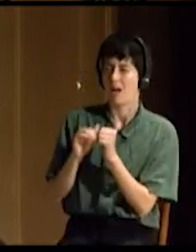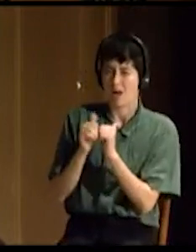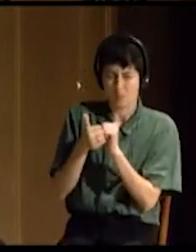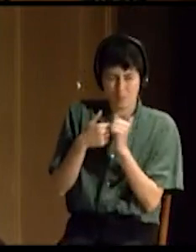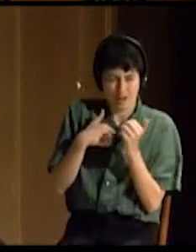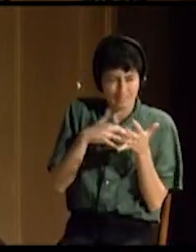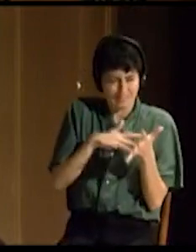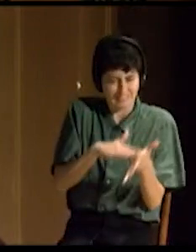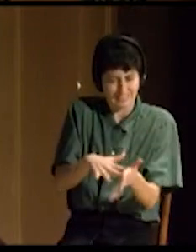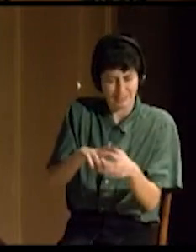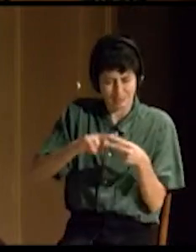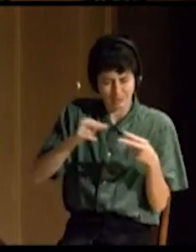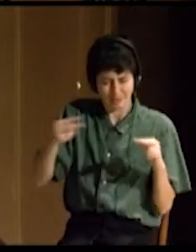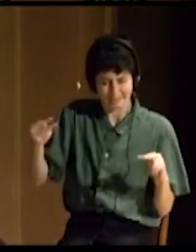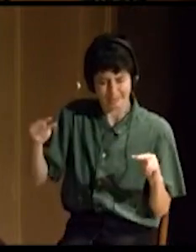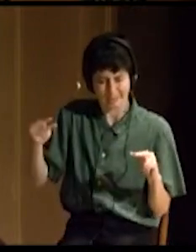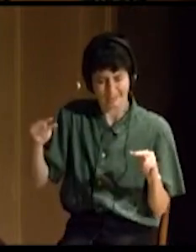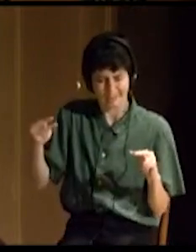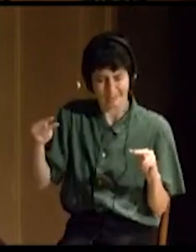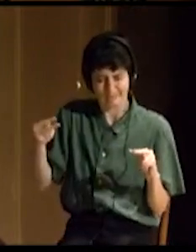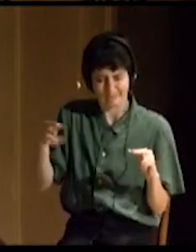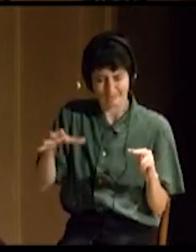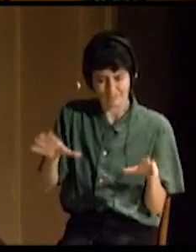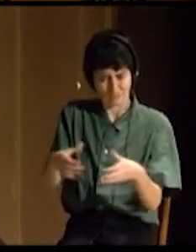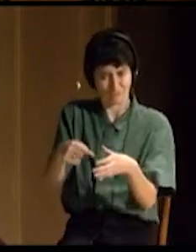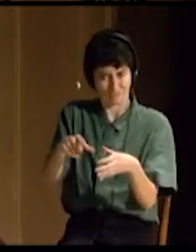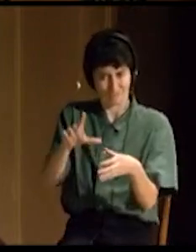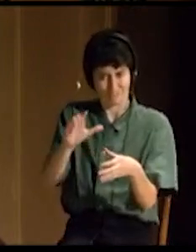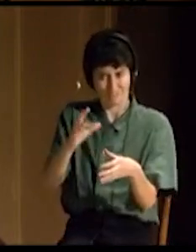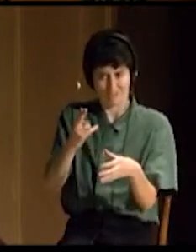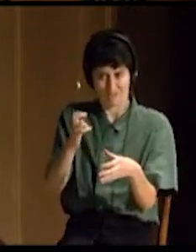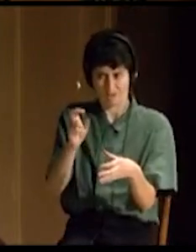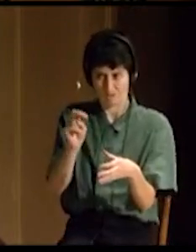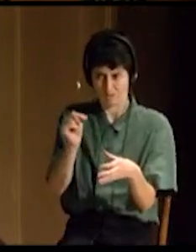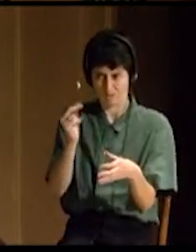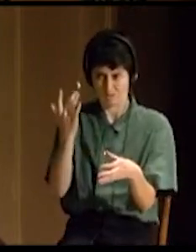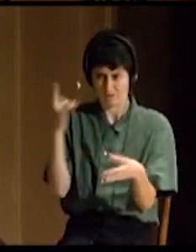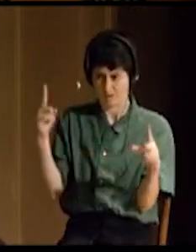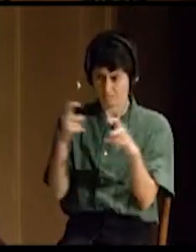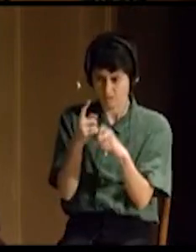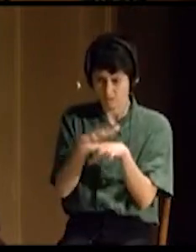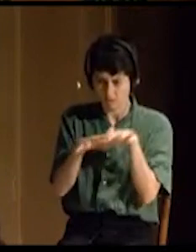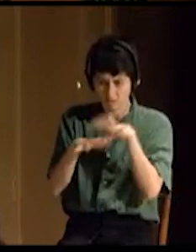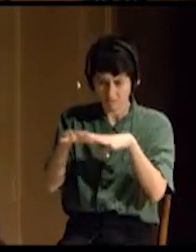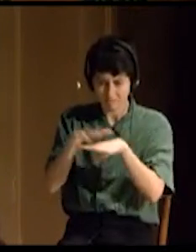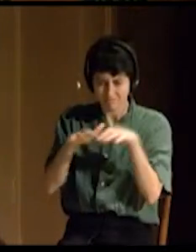And it's, well, there are quite a lot of ways actually. And just like other groups,